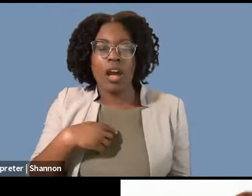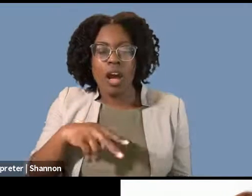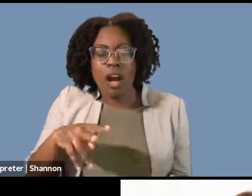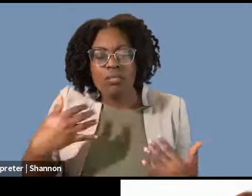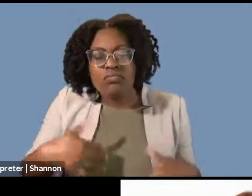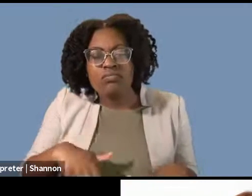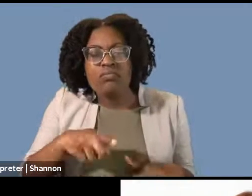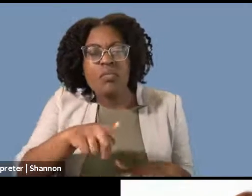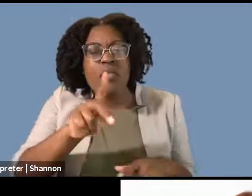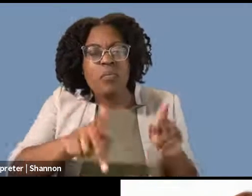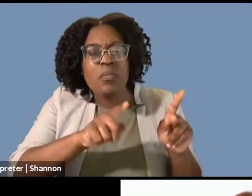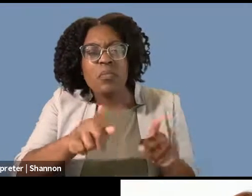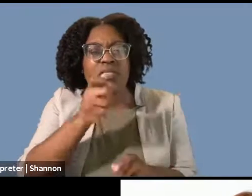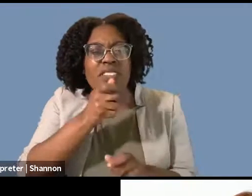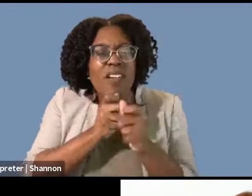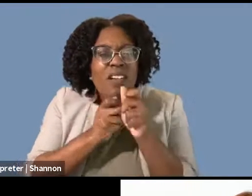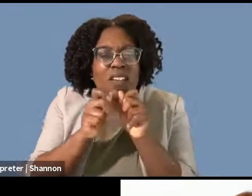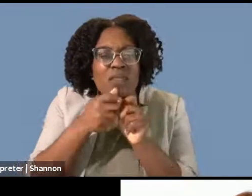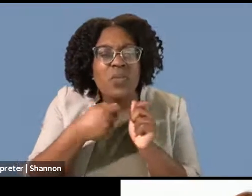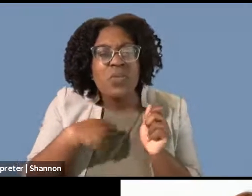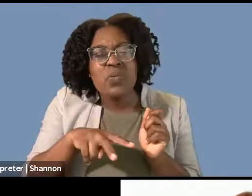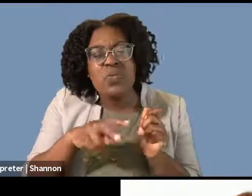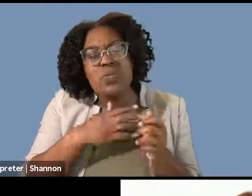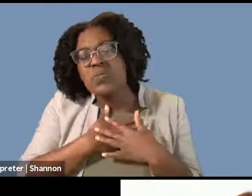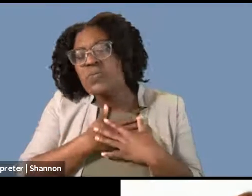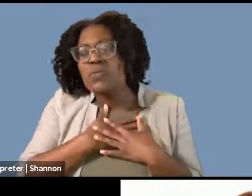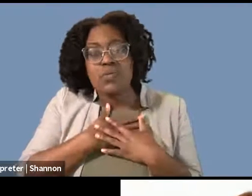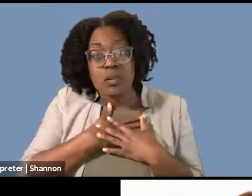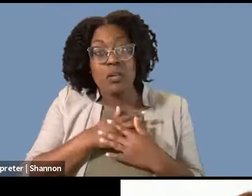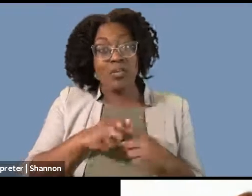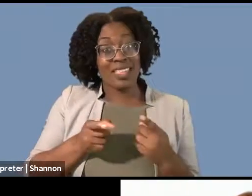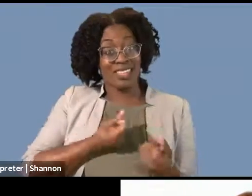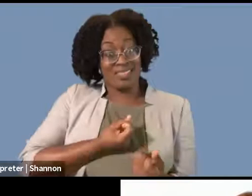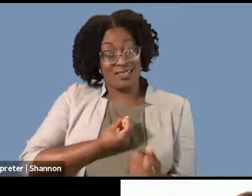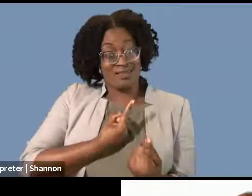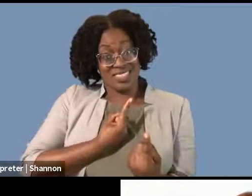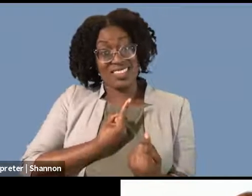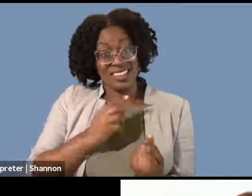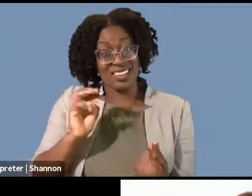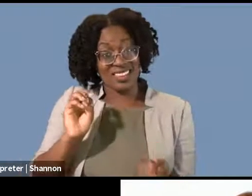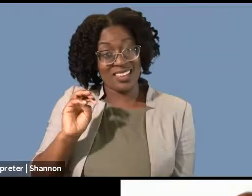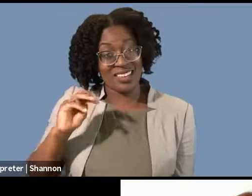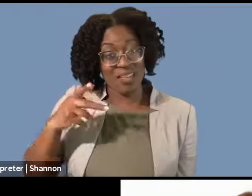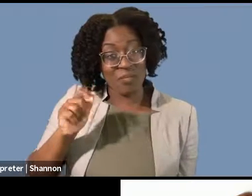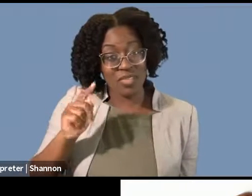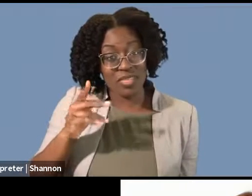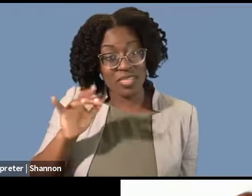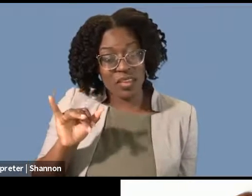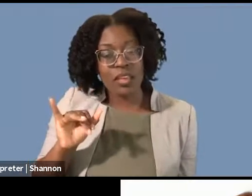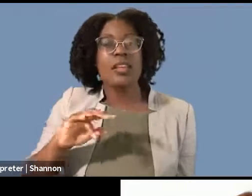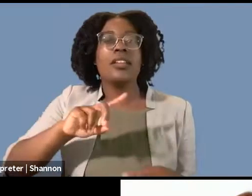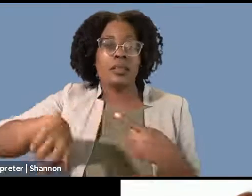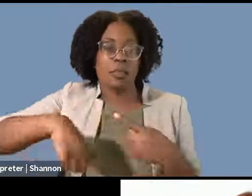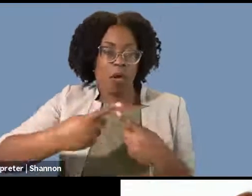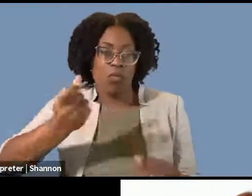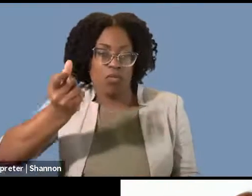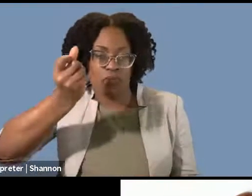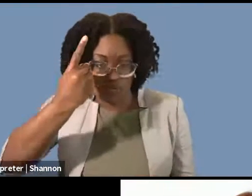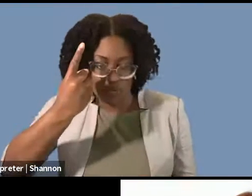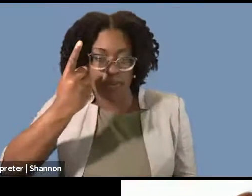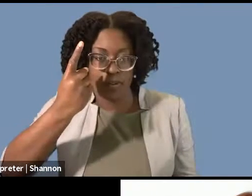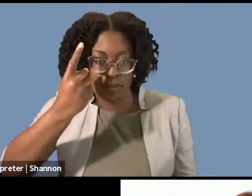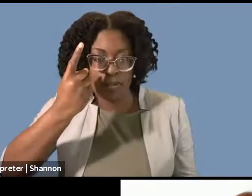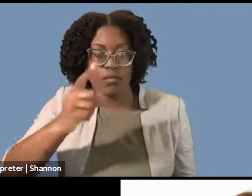empathy is really trying to understand, empathy is about understanding, and you know, being able to,